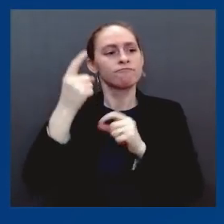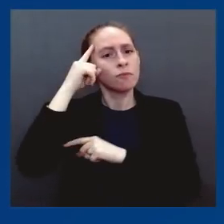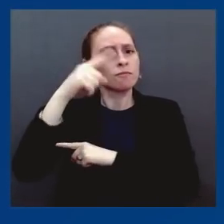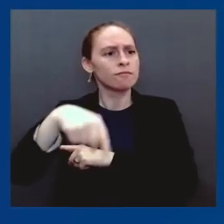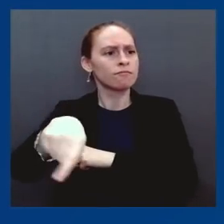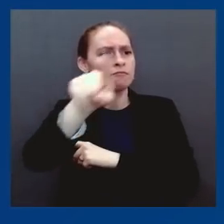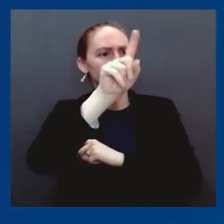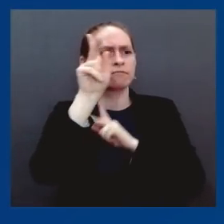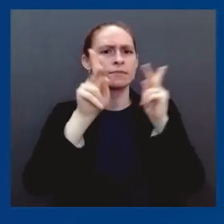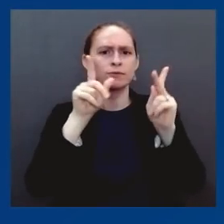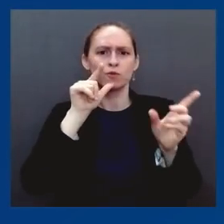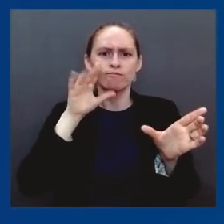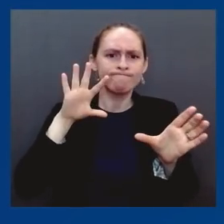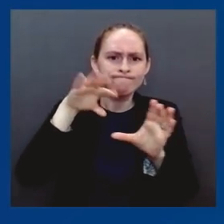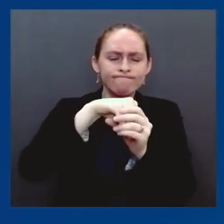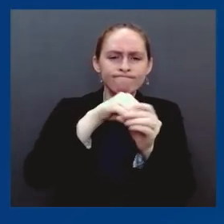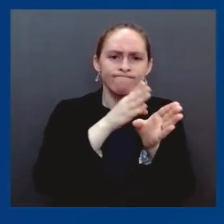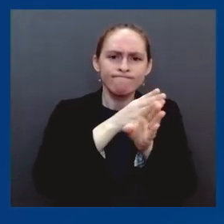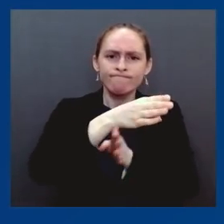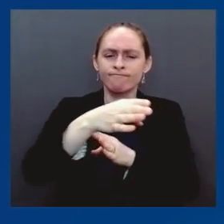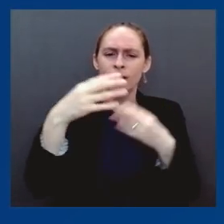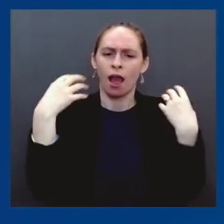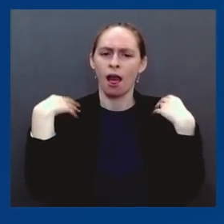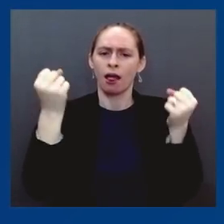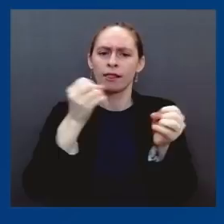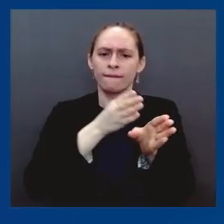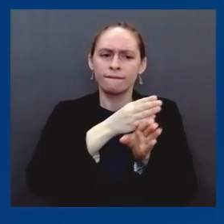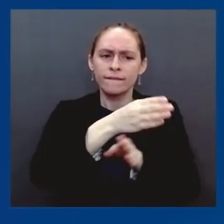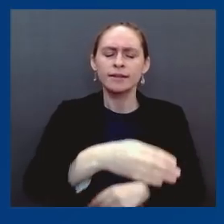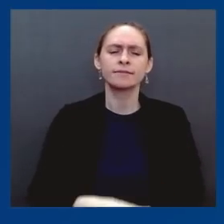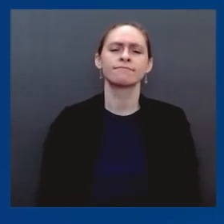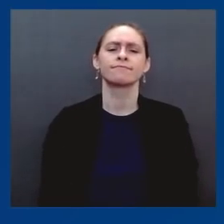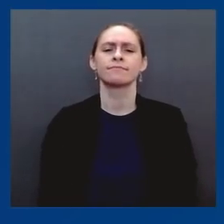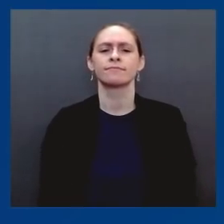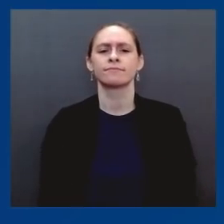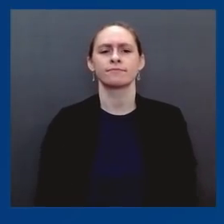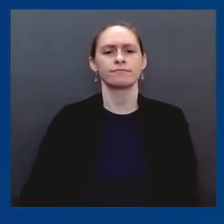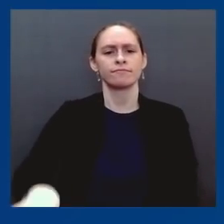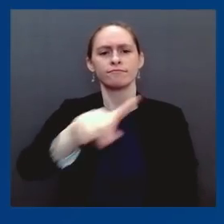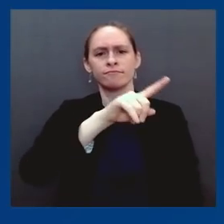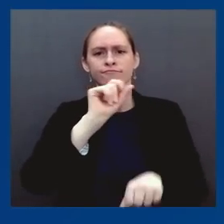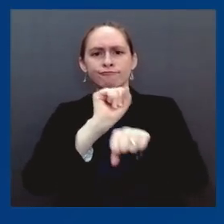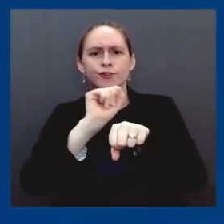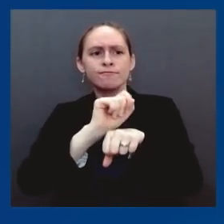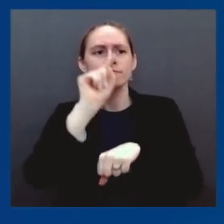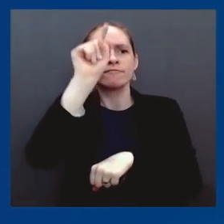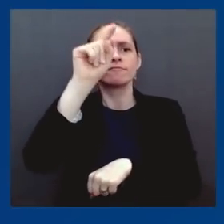clinics, and long-term care facilities can safely stay open and remain appropriately staffed,